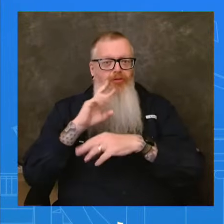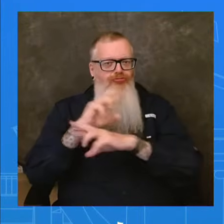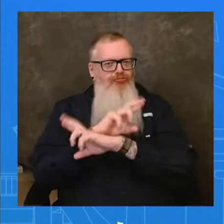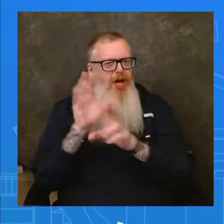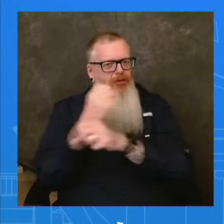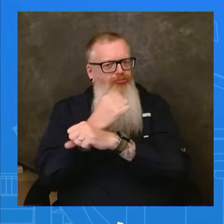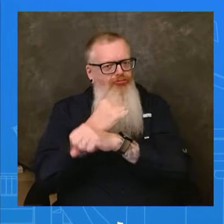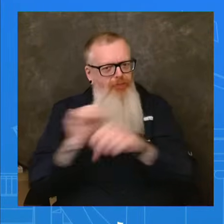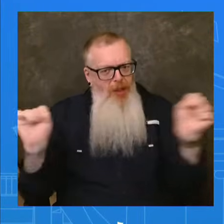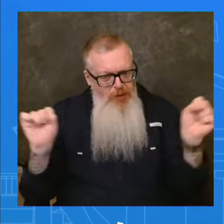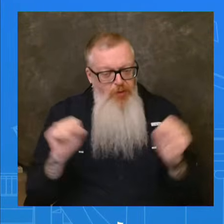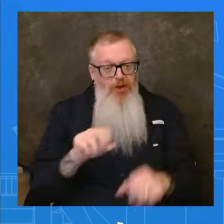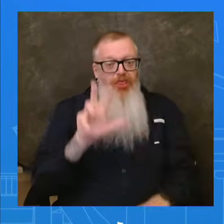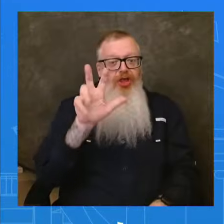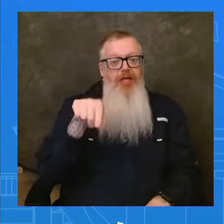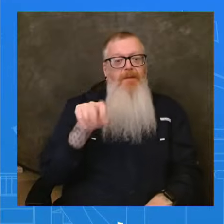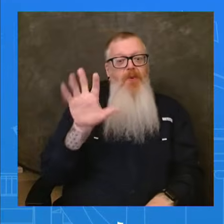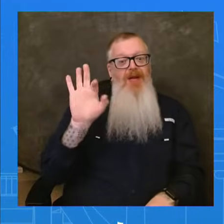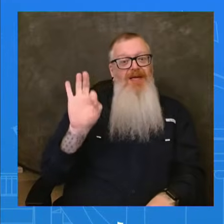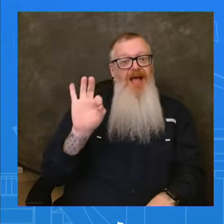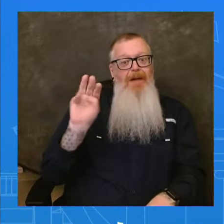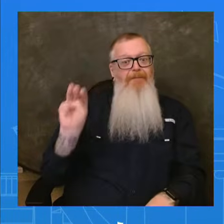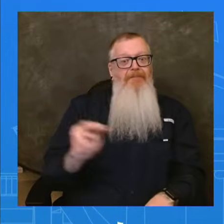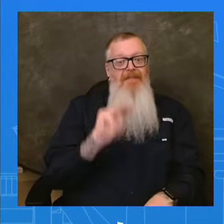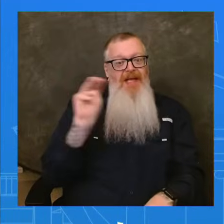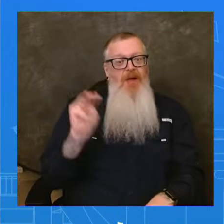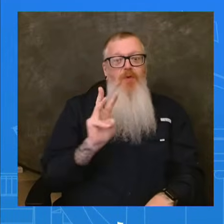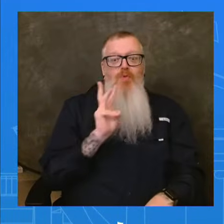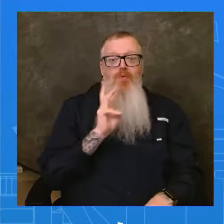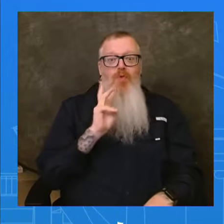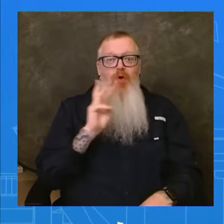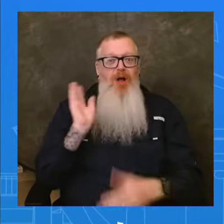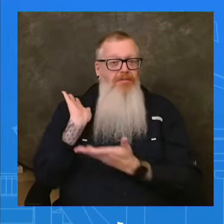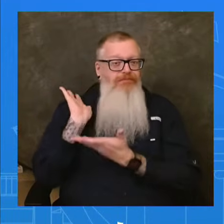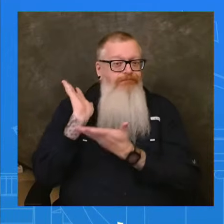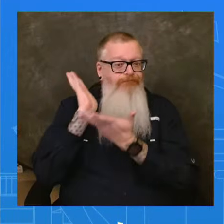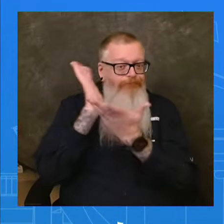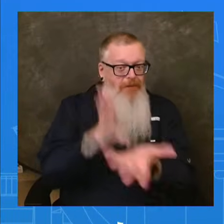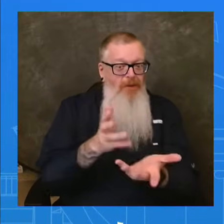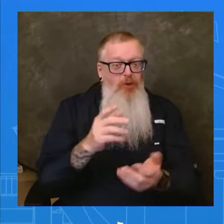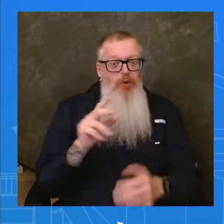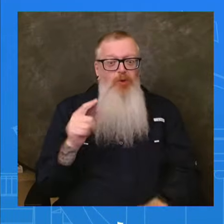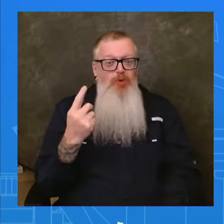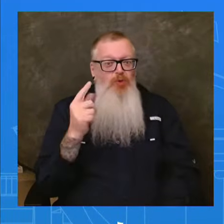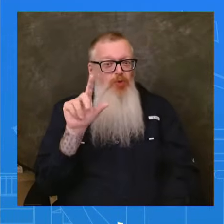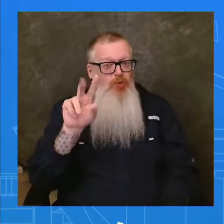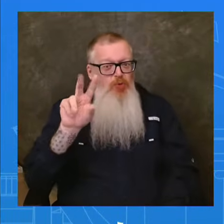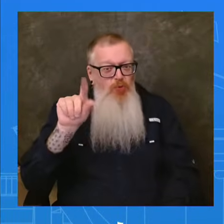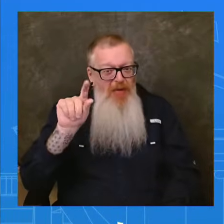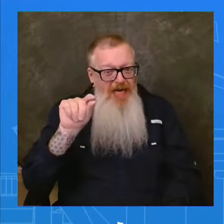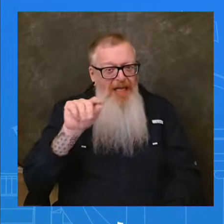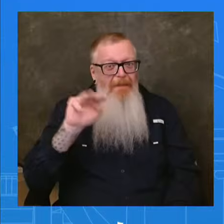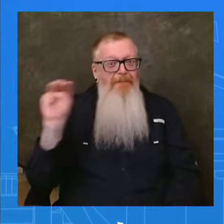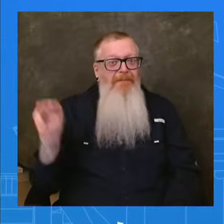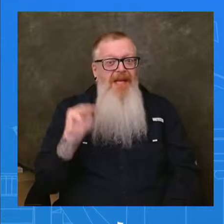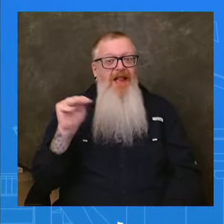and 40 million liters of water ready to deploy as needed; more than 1,000 staff already in the region.